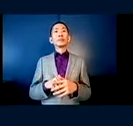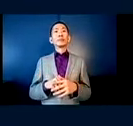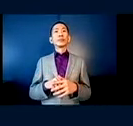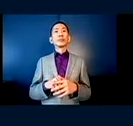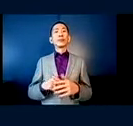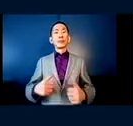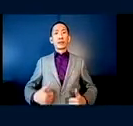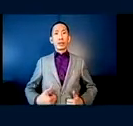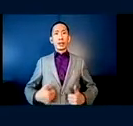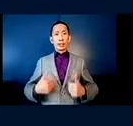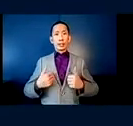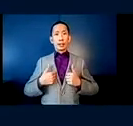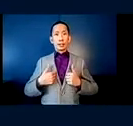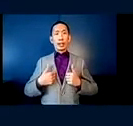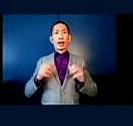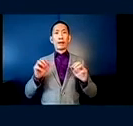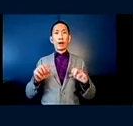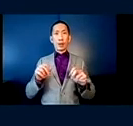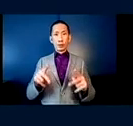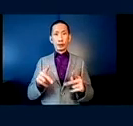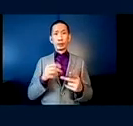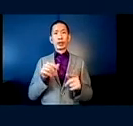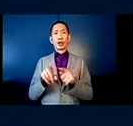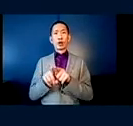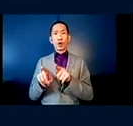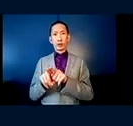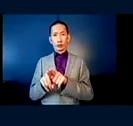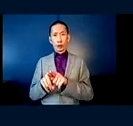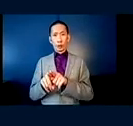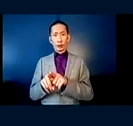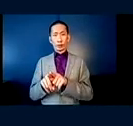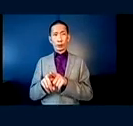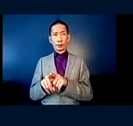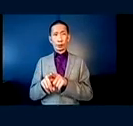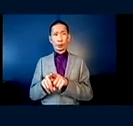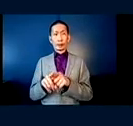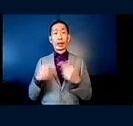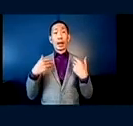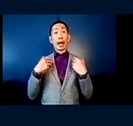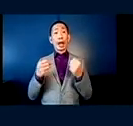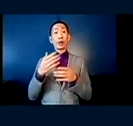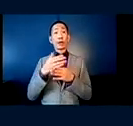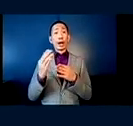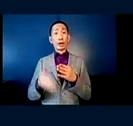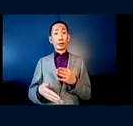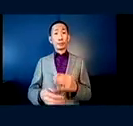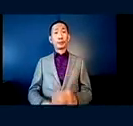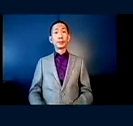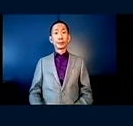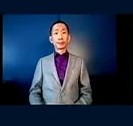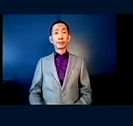TRAJECTORIES THAT IMPACT ON OPPORTUNITIES, LIFE OPPORTUNITIES, AND THEN ALSO